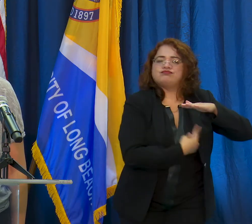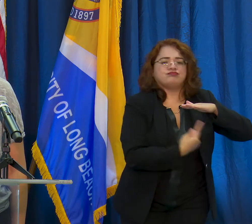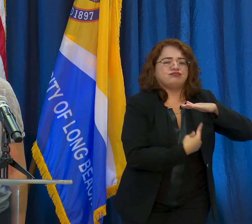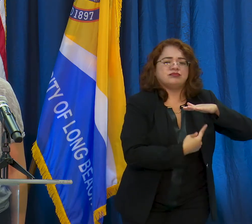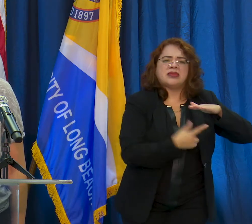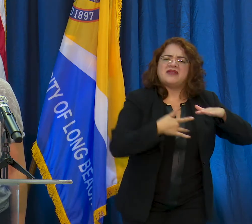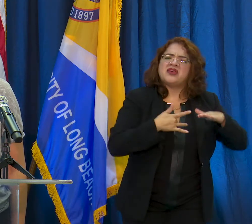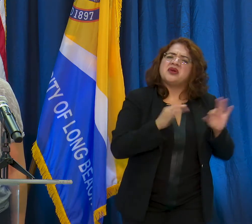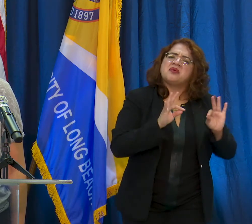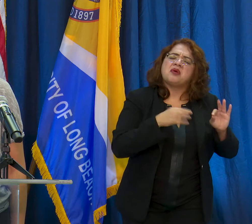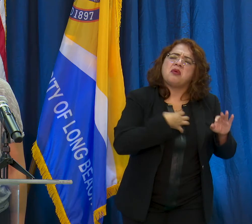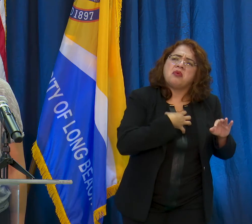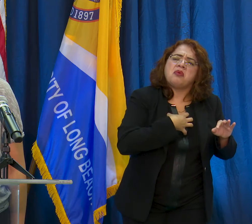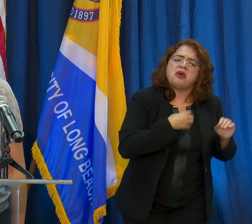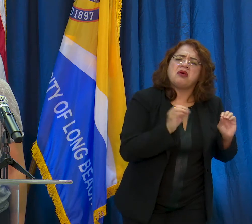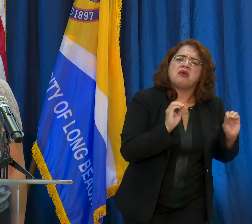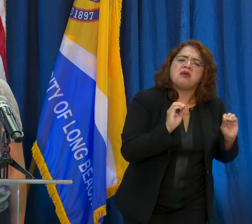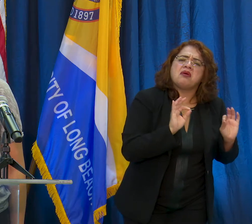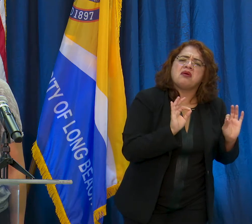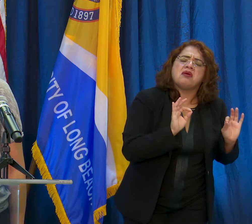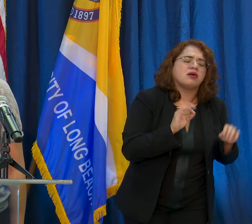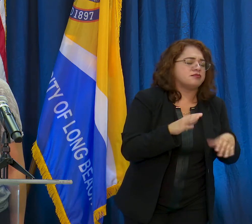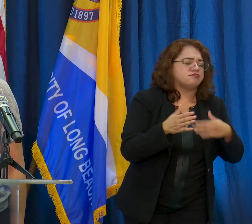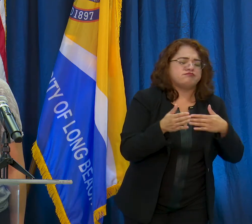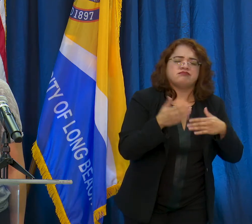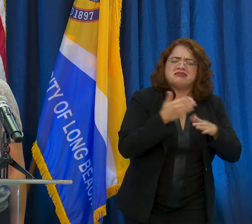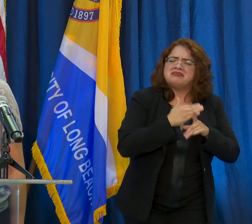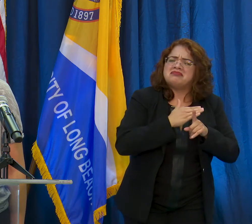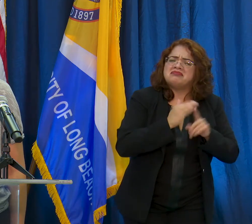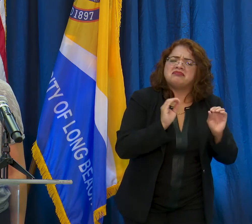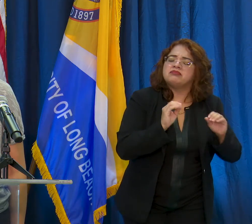We've also updated our isolation order,